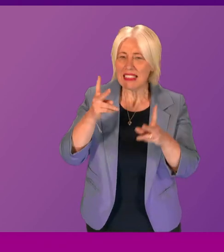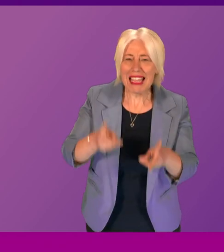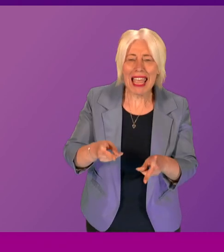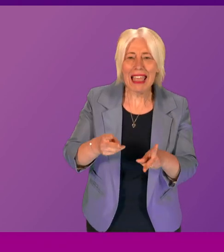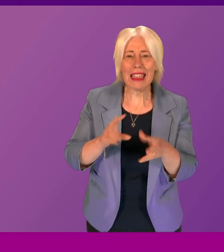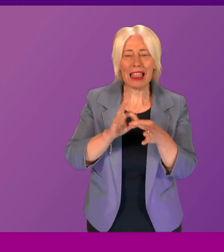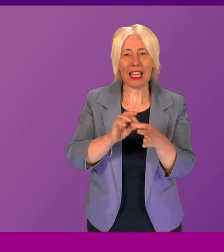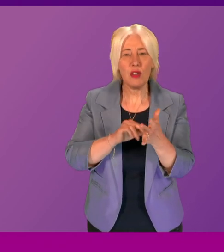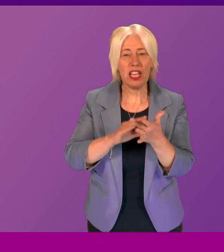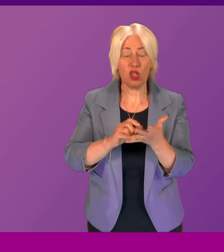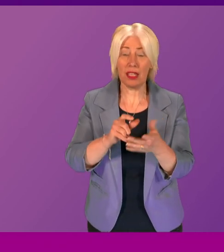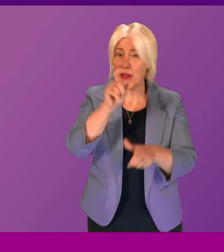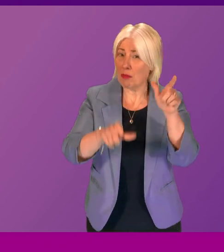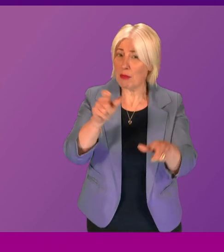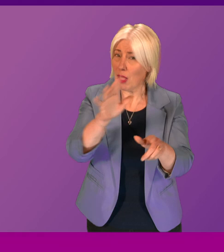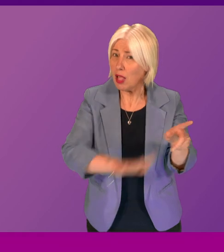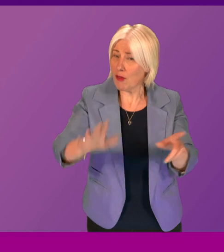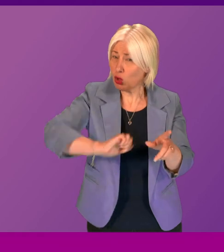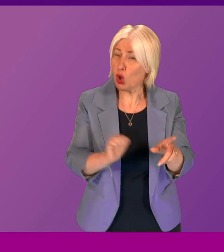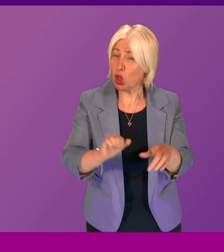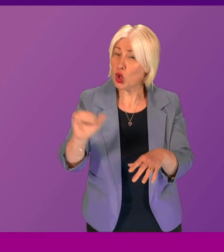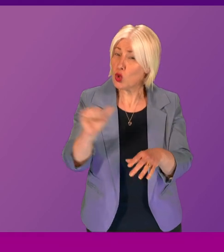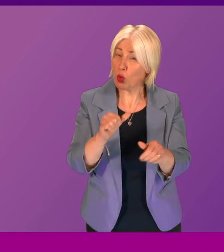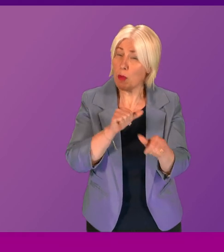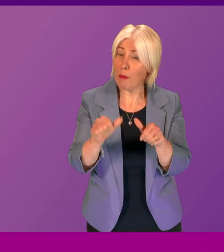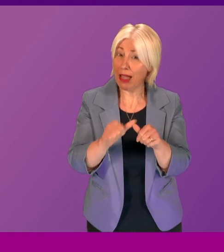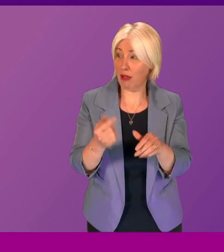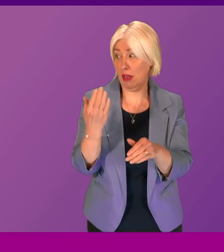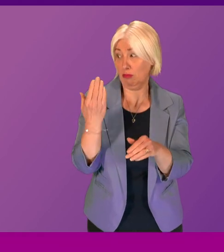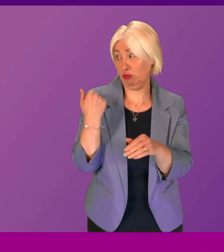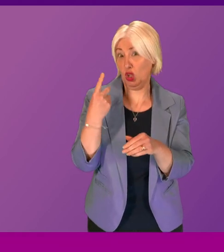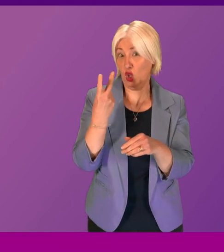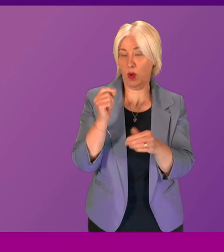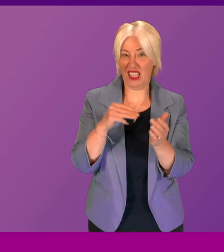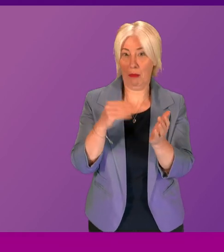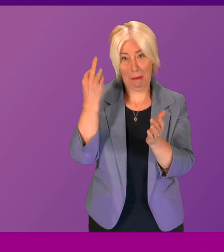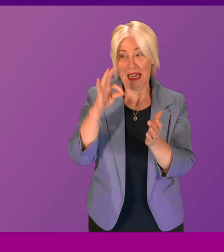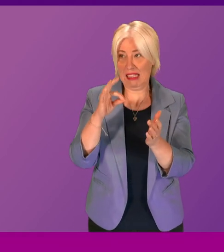be frank—that patients across Scotland deserve better than what they have seen in the past 20 minutes at First Minister’s questions.